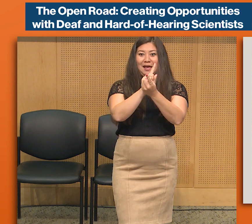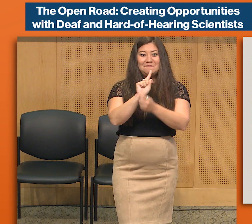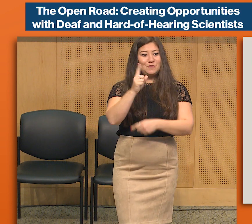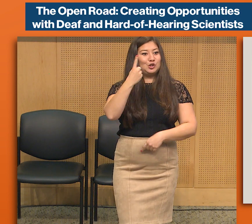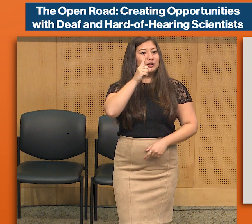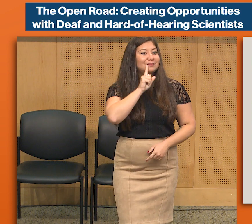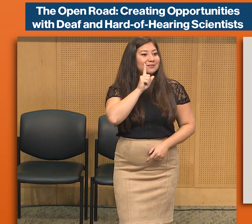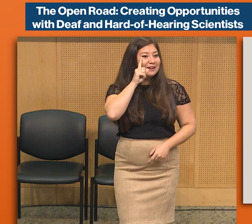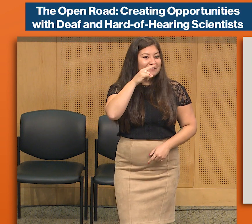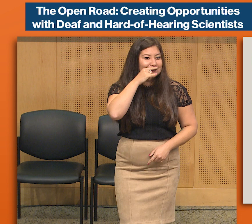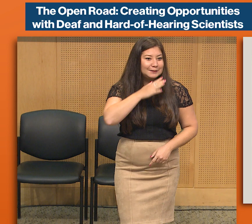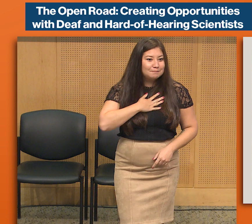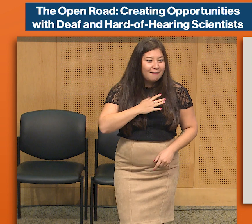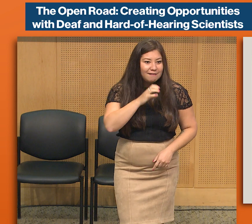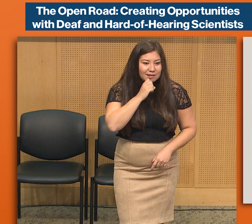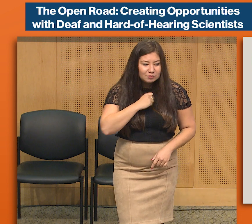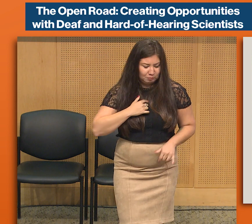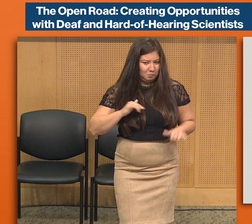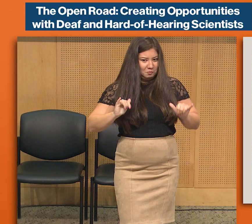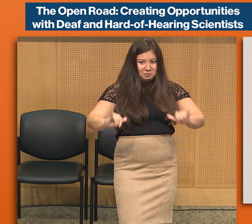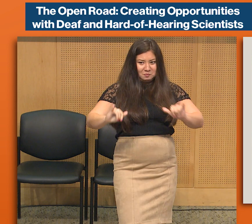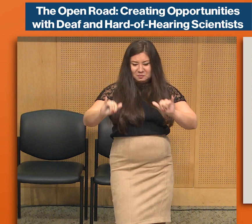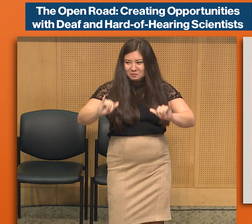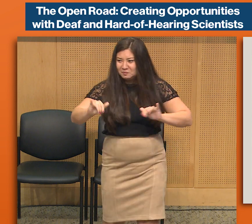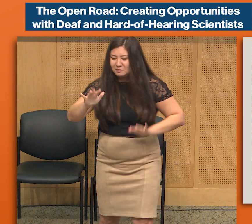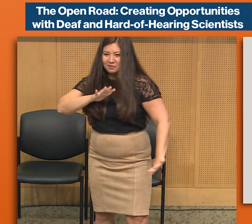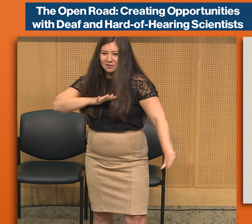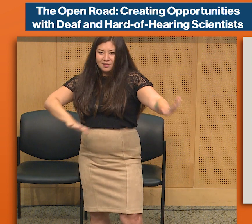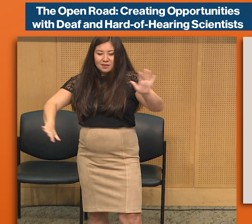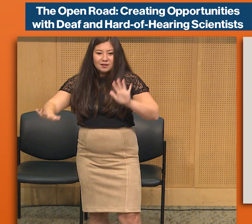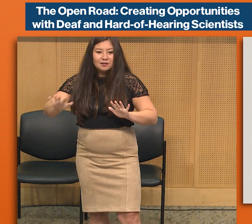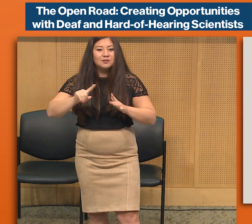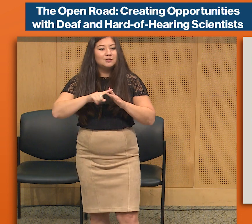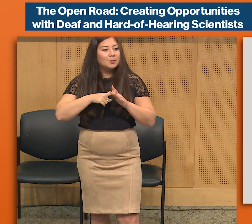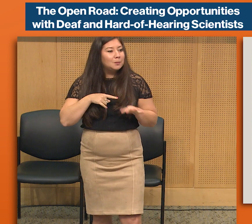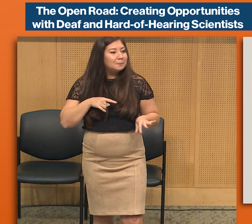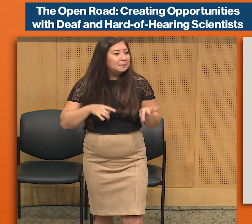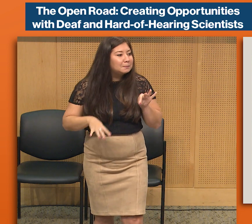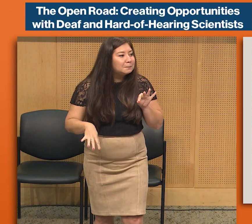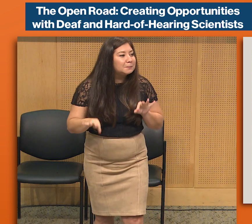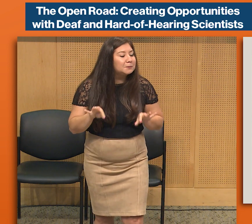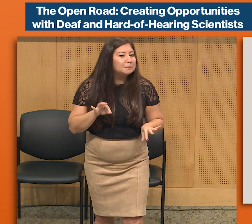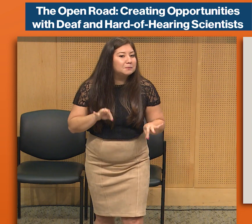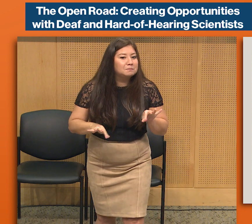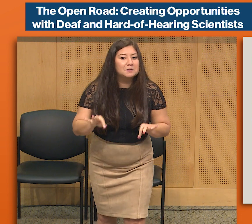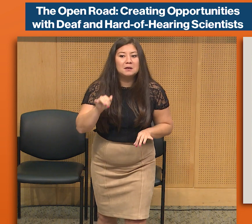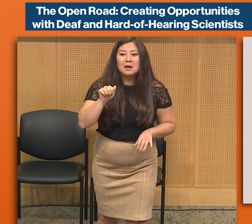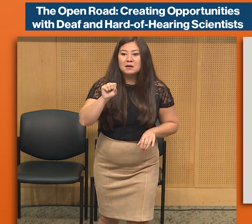when I met my first peer-- first Deaf peer.